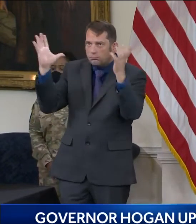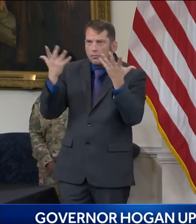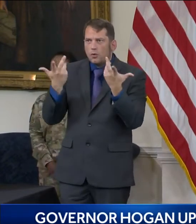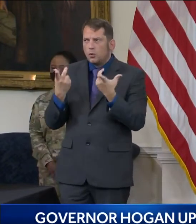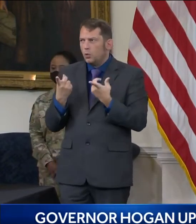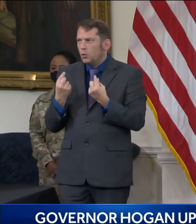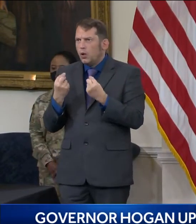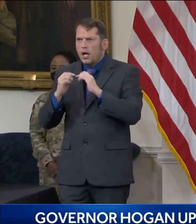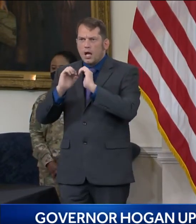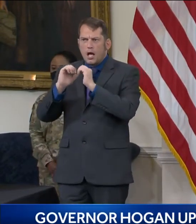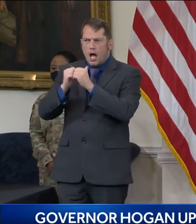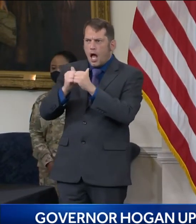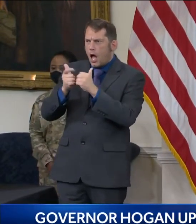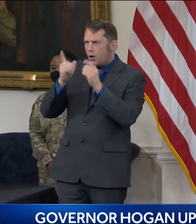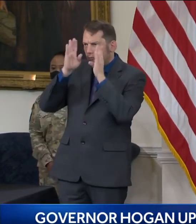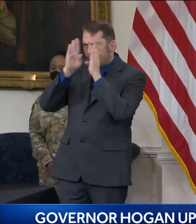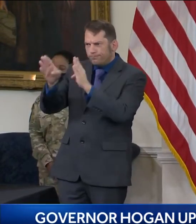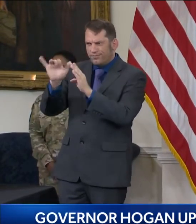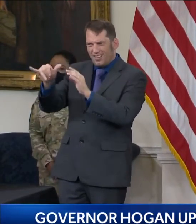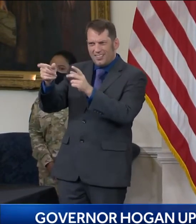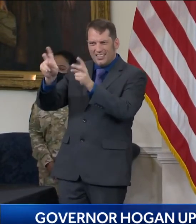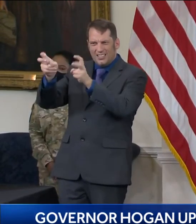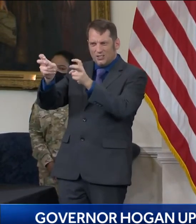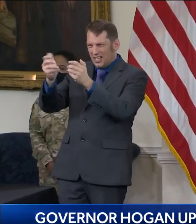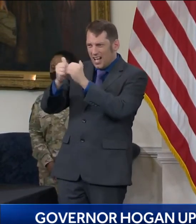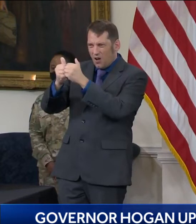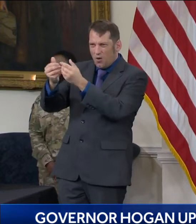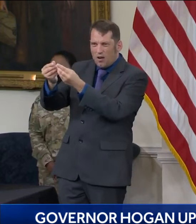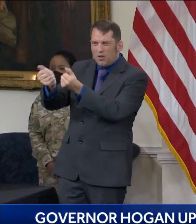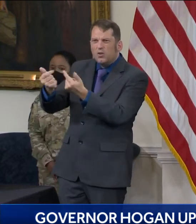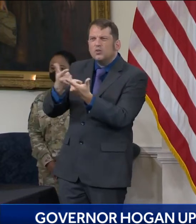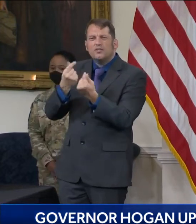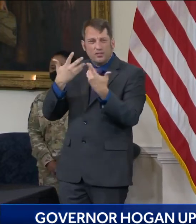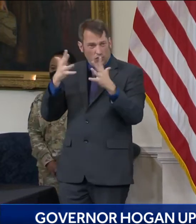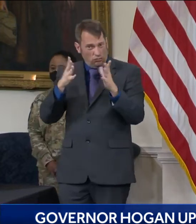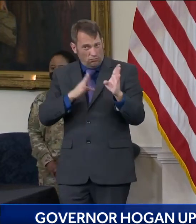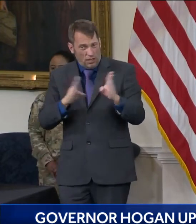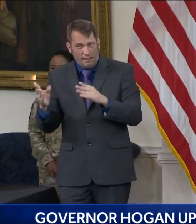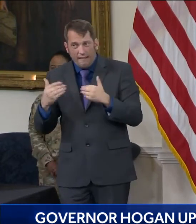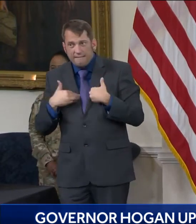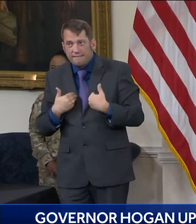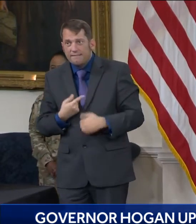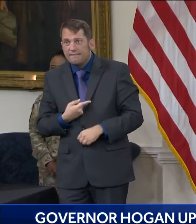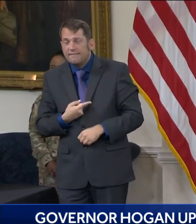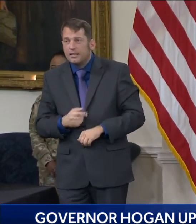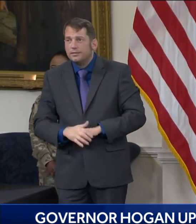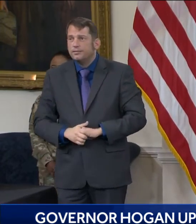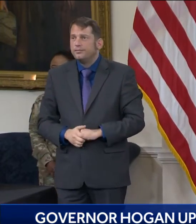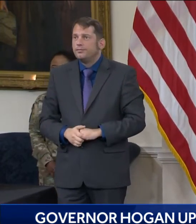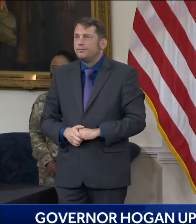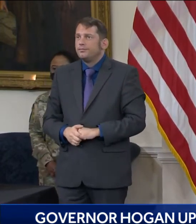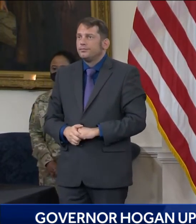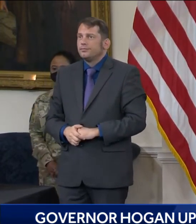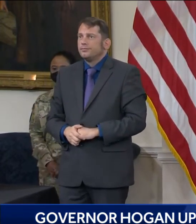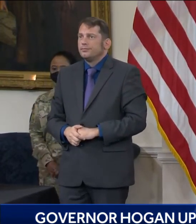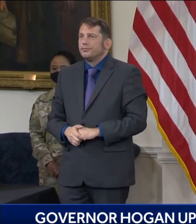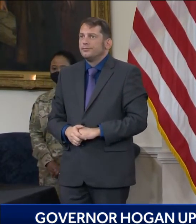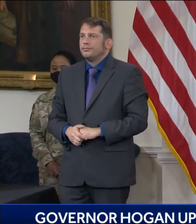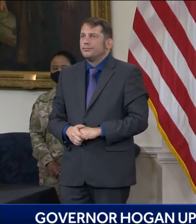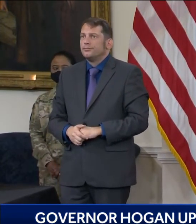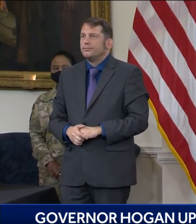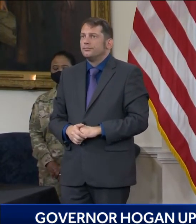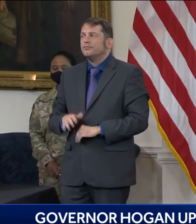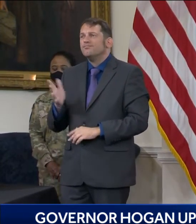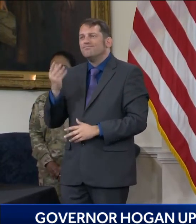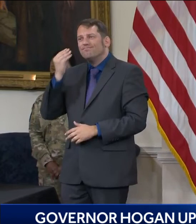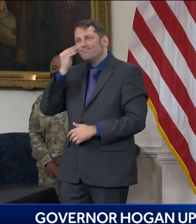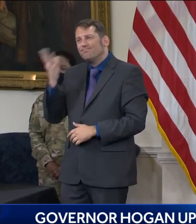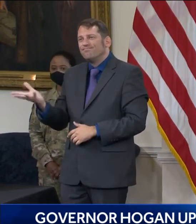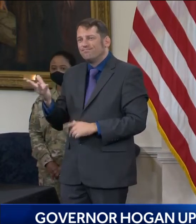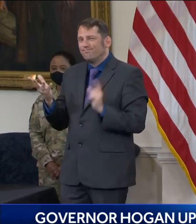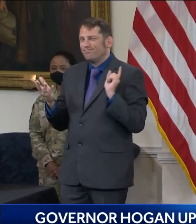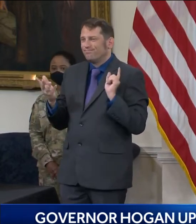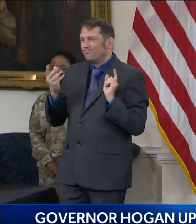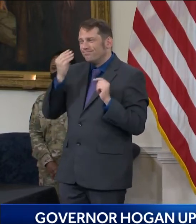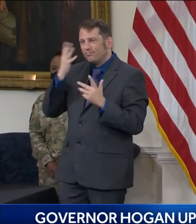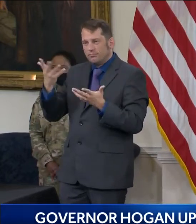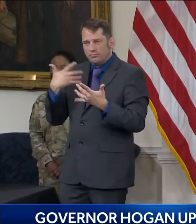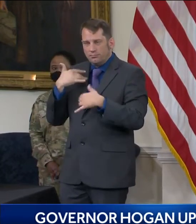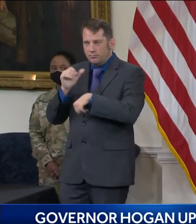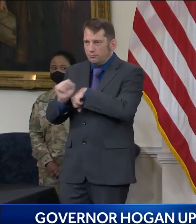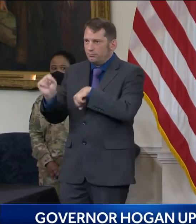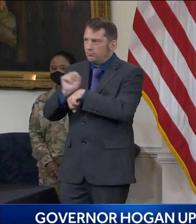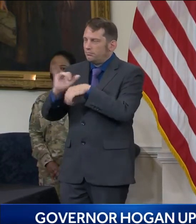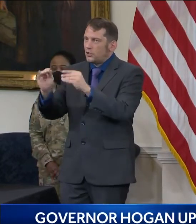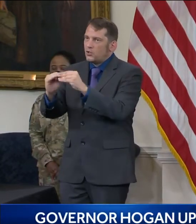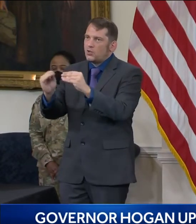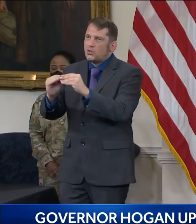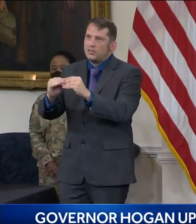HAVE A LOT OF WORK TO DO.